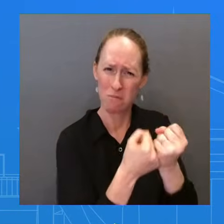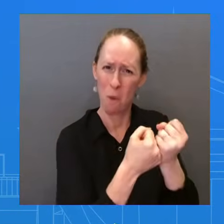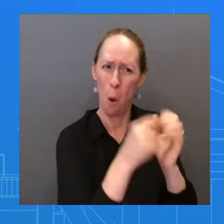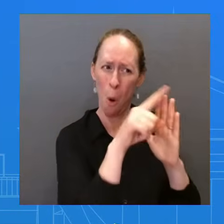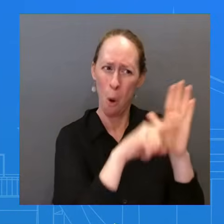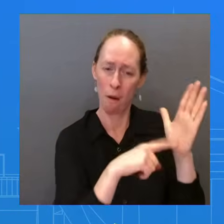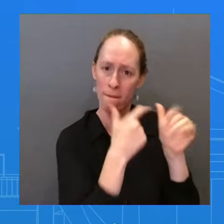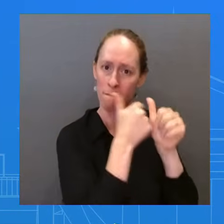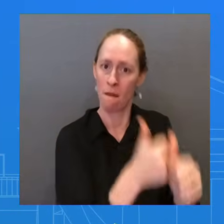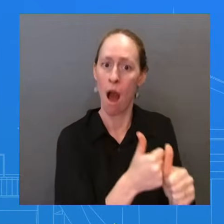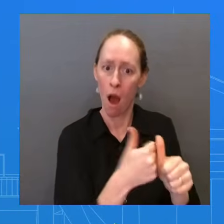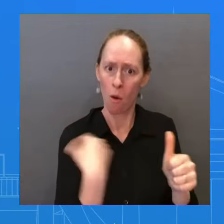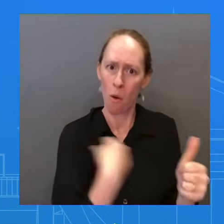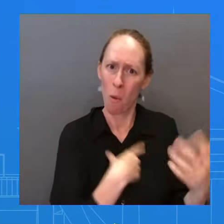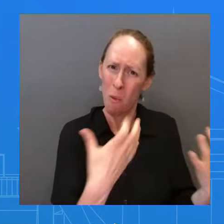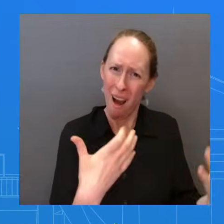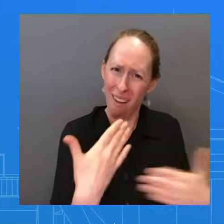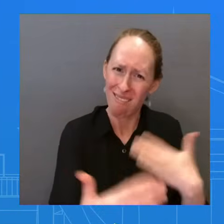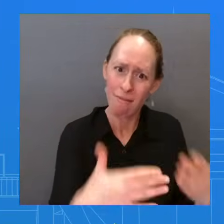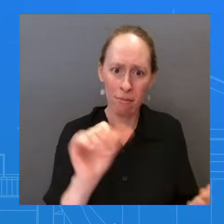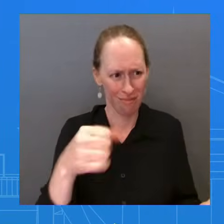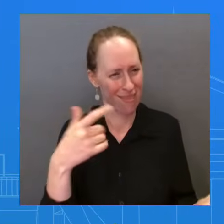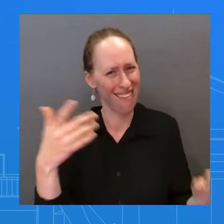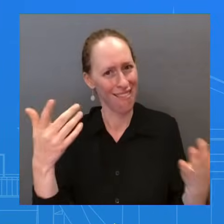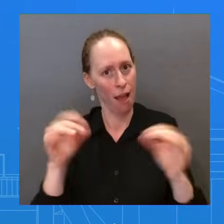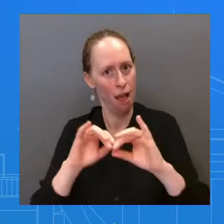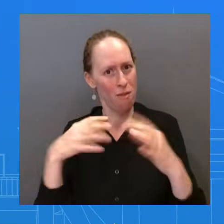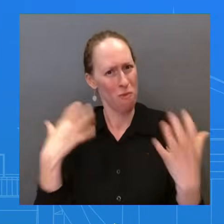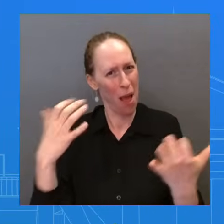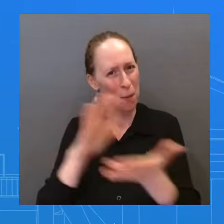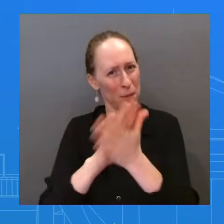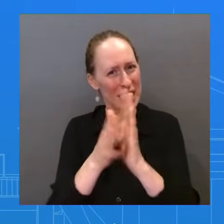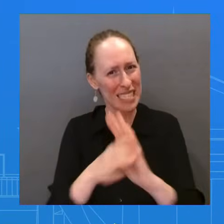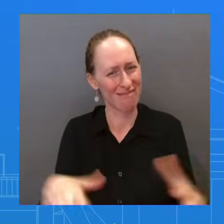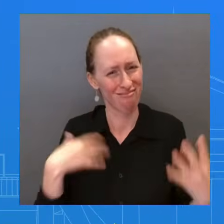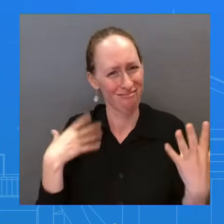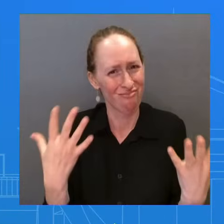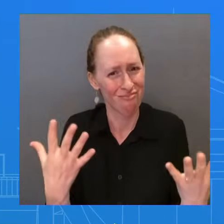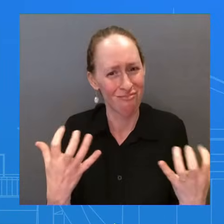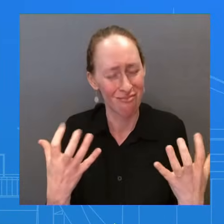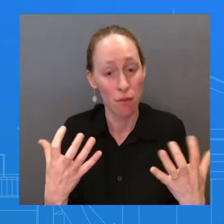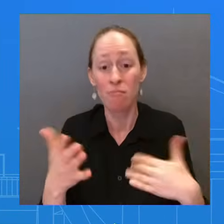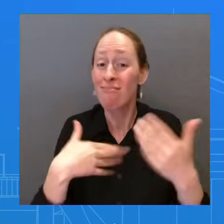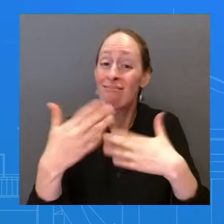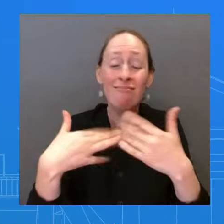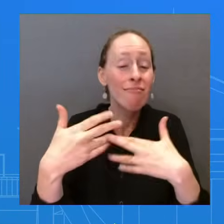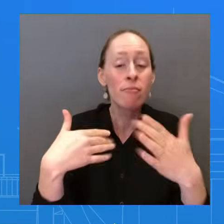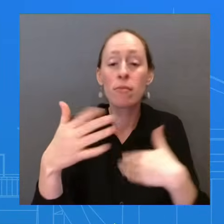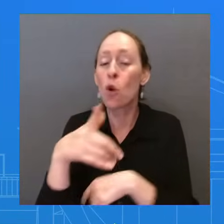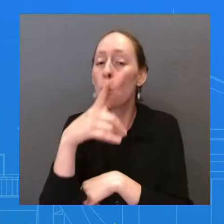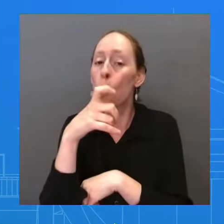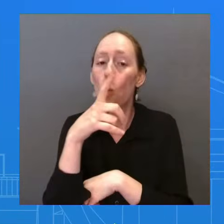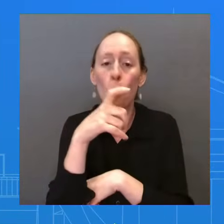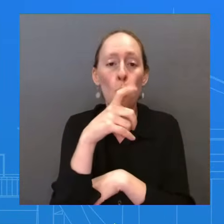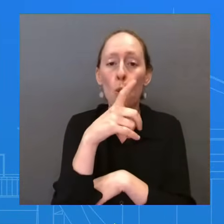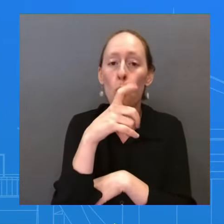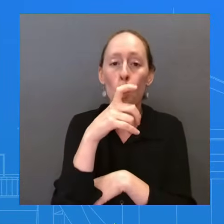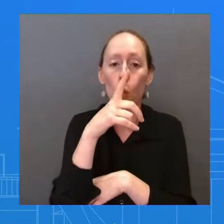But in order for any proposal, no matter who it's nominated by or put forward by, it's -- in order for it to be credible and sustainable,